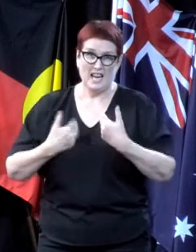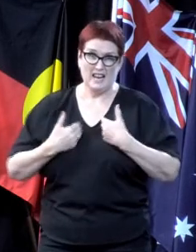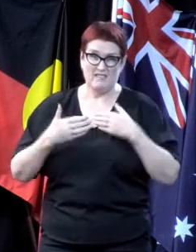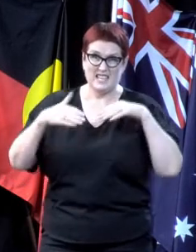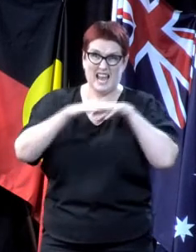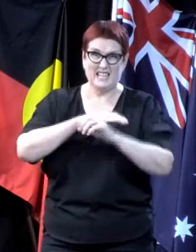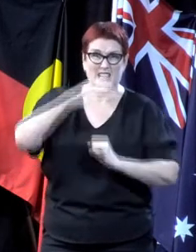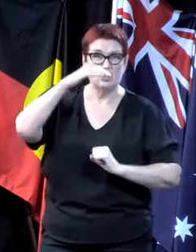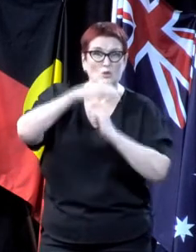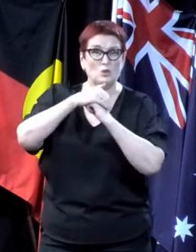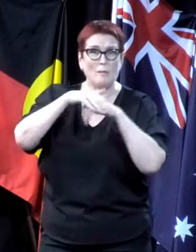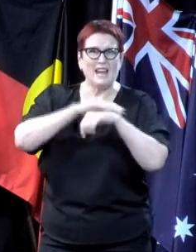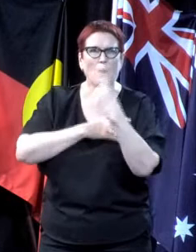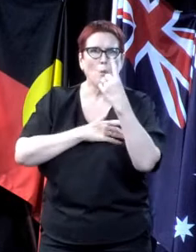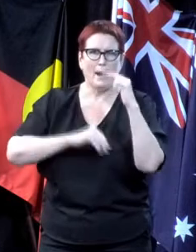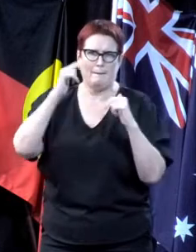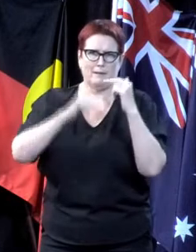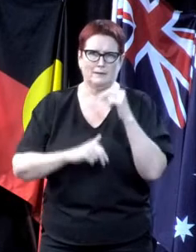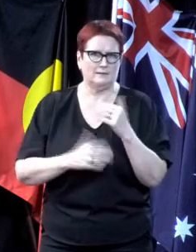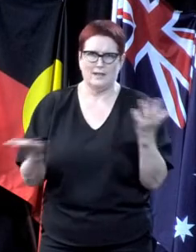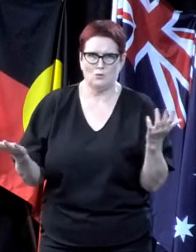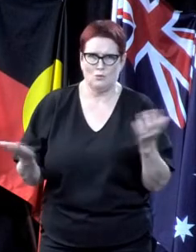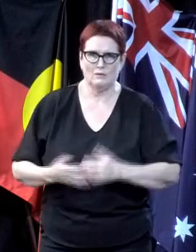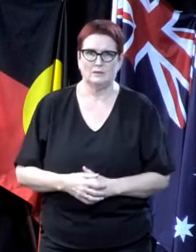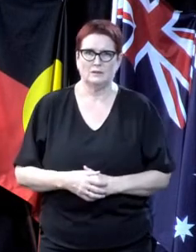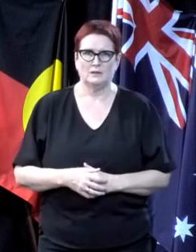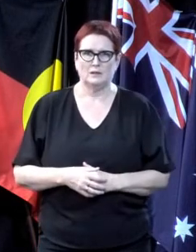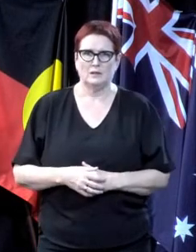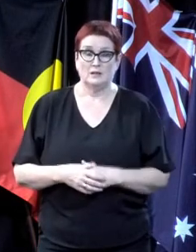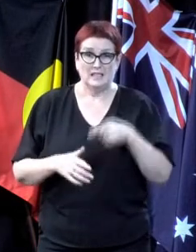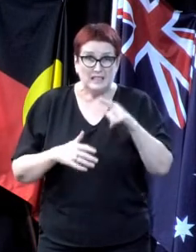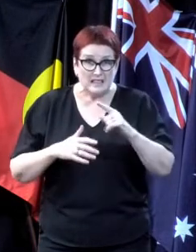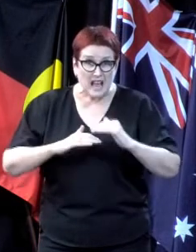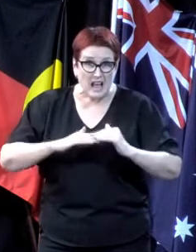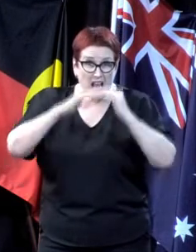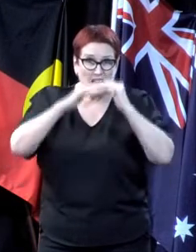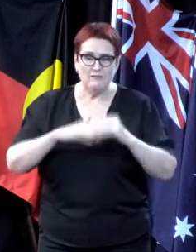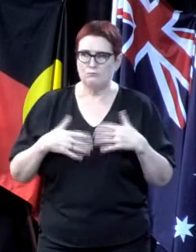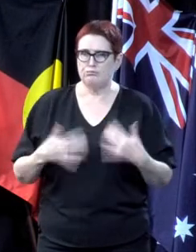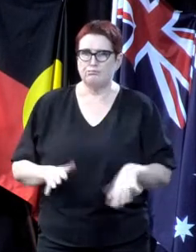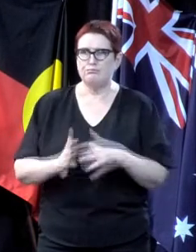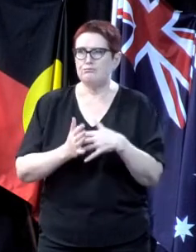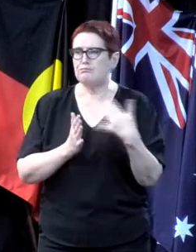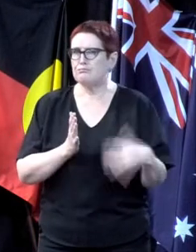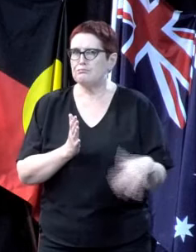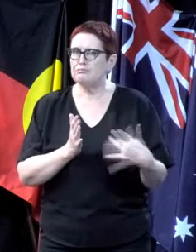buildings. And the cost that is attached to that is considerable, as we would